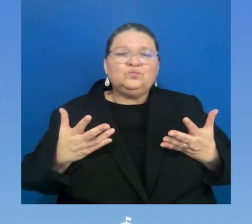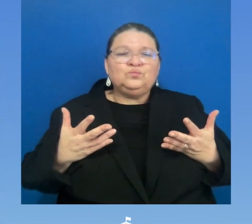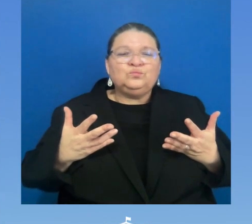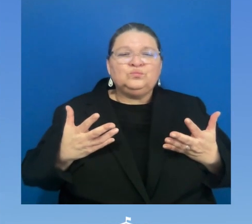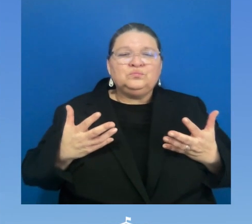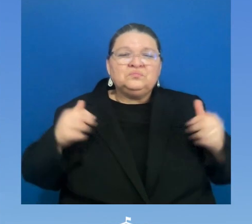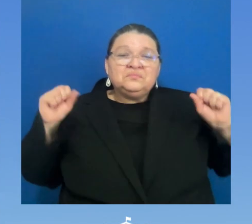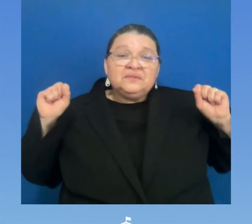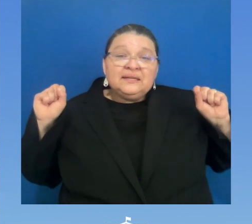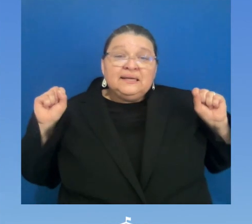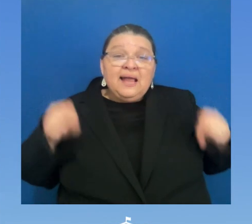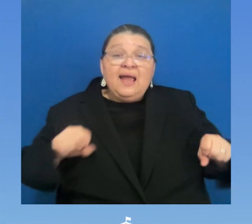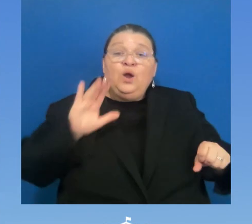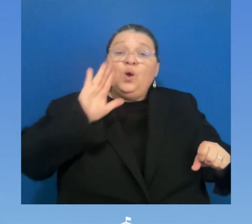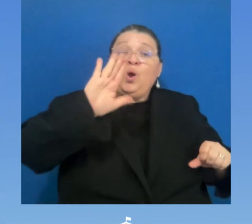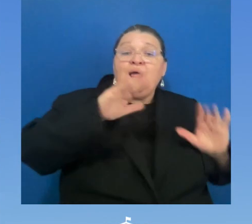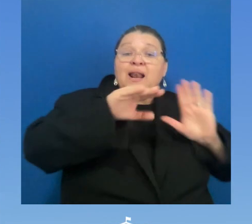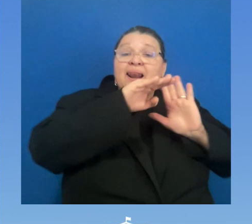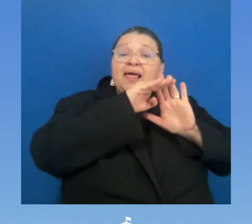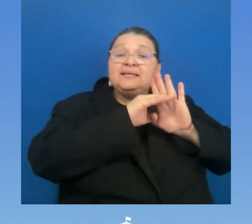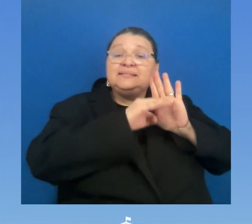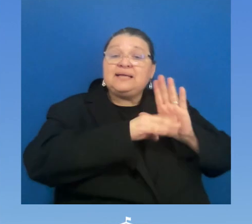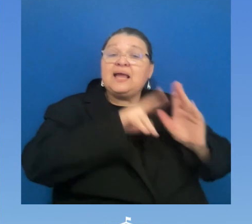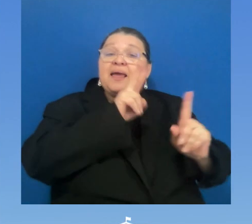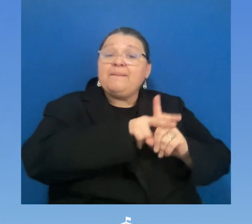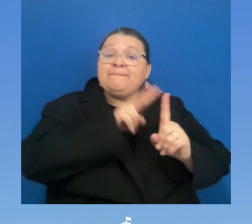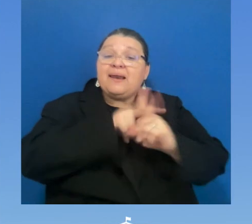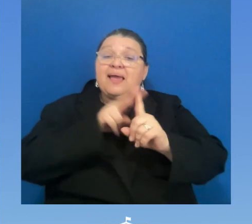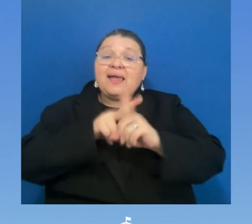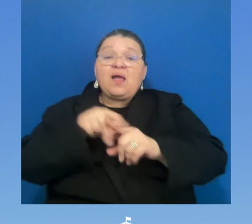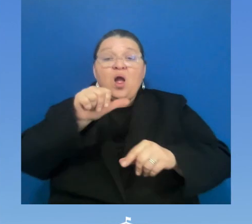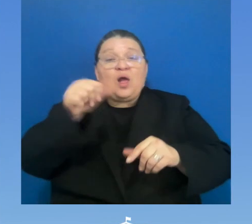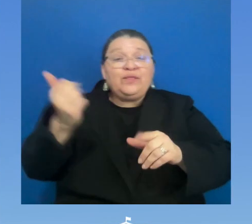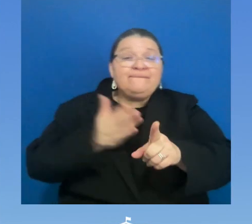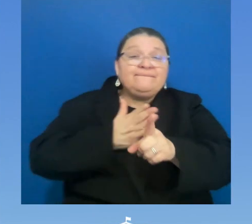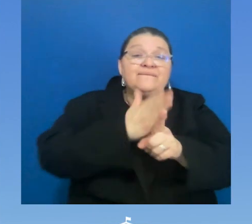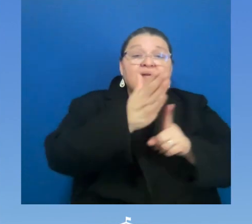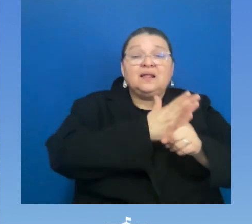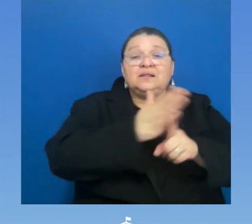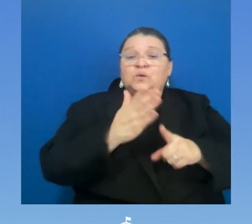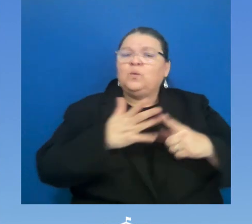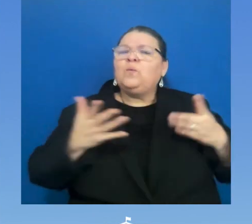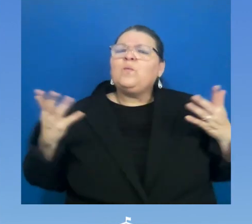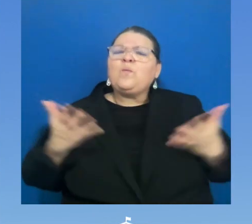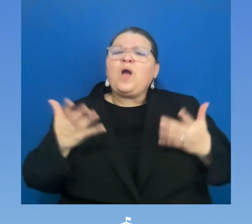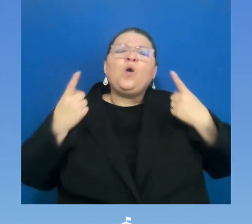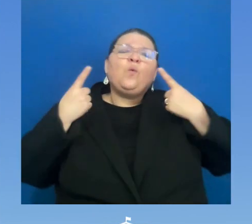based on the experience that you all have had. What worked? What didn't work? What's the -- how can you advise others